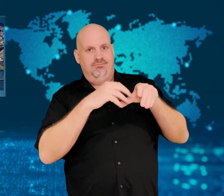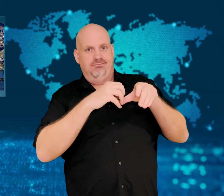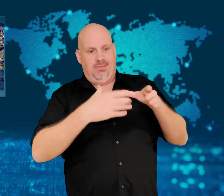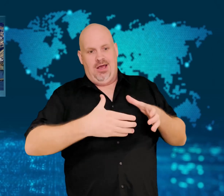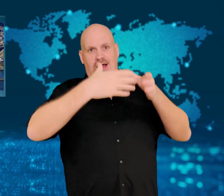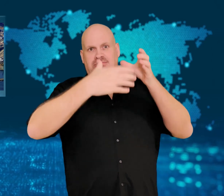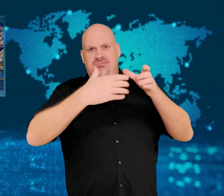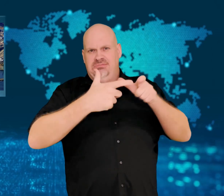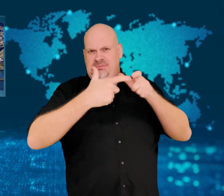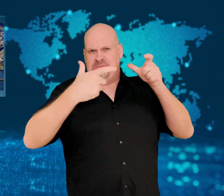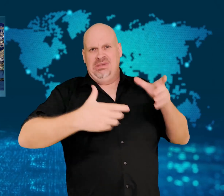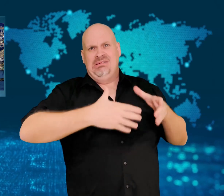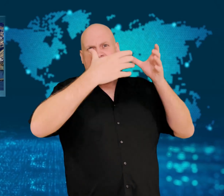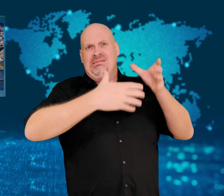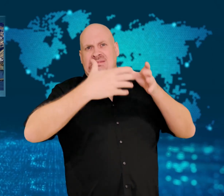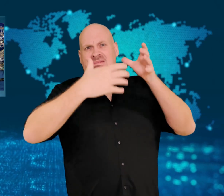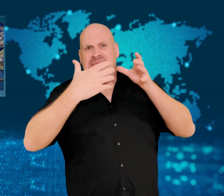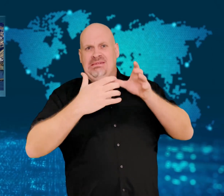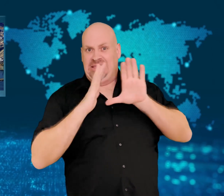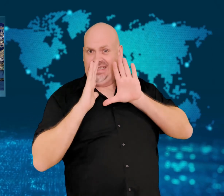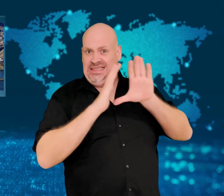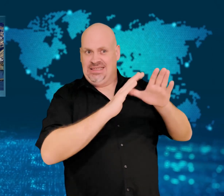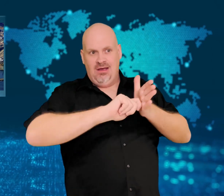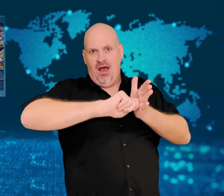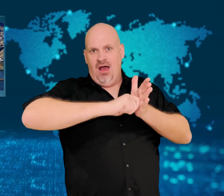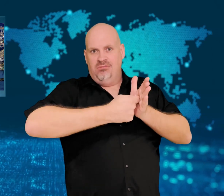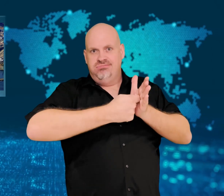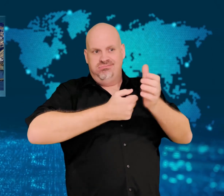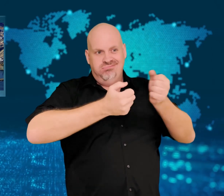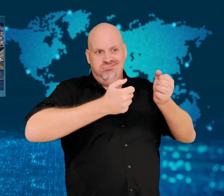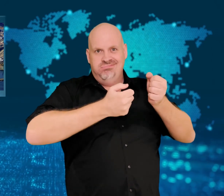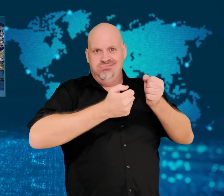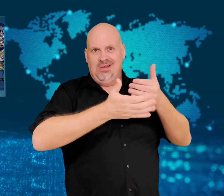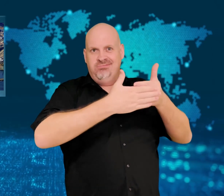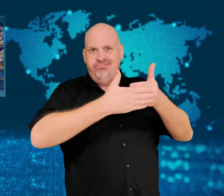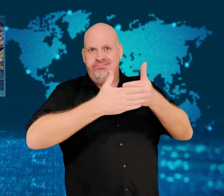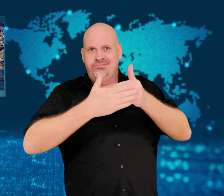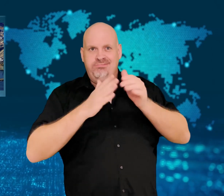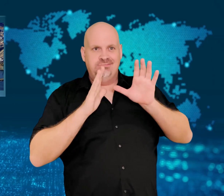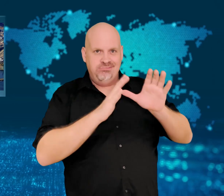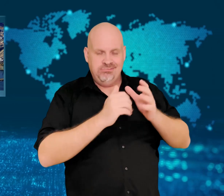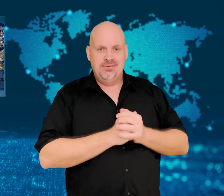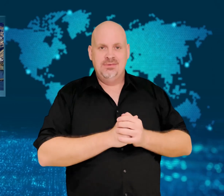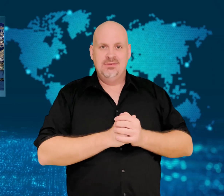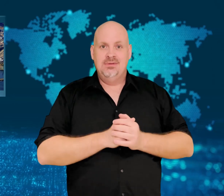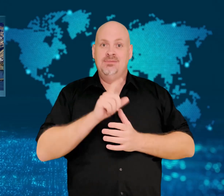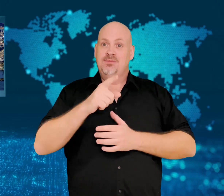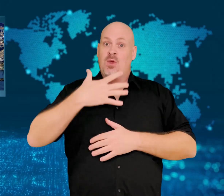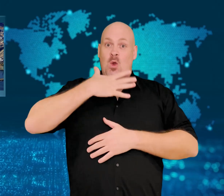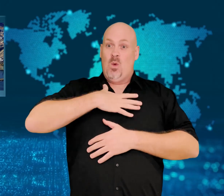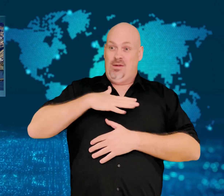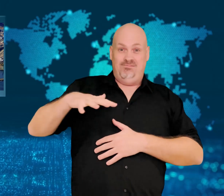The wastewater from the plant has been stored in large tanks,